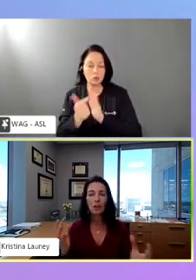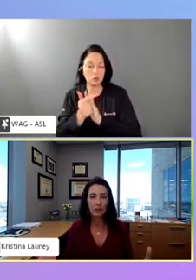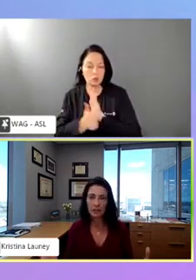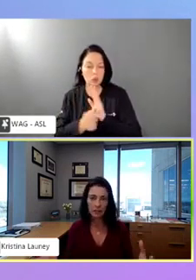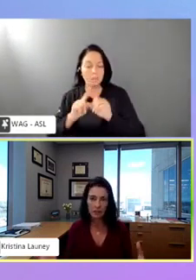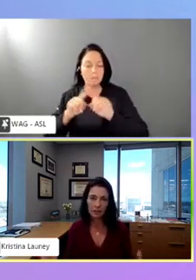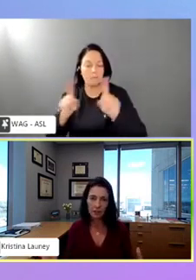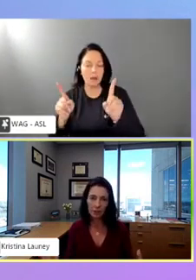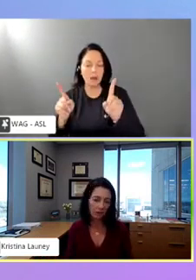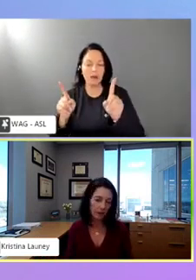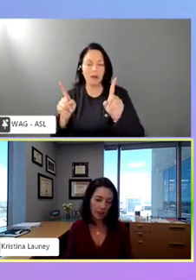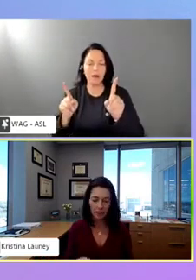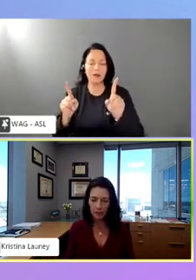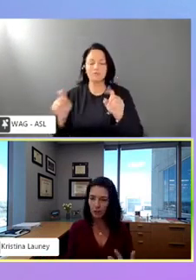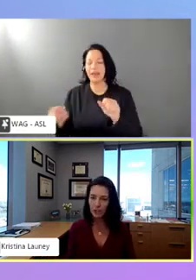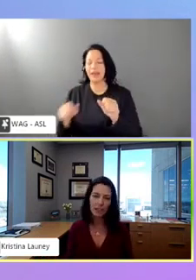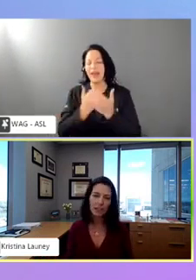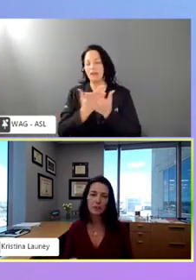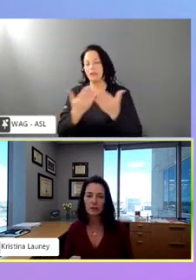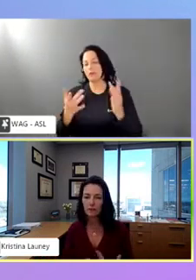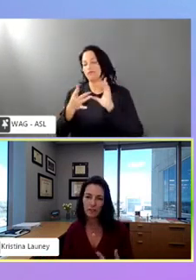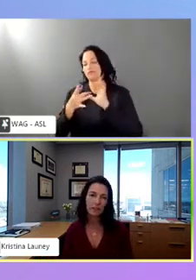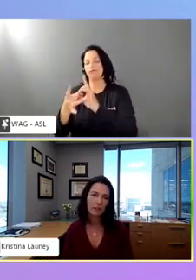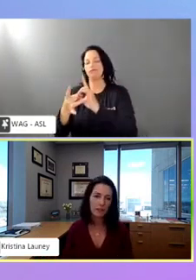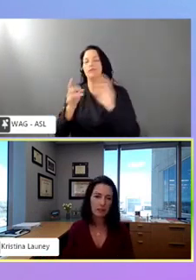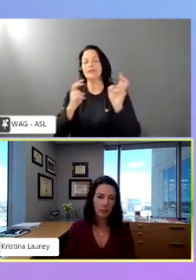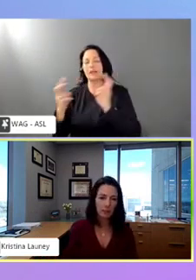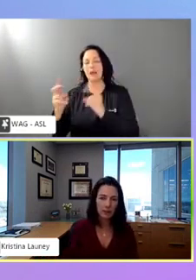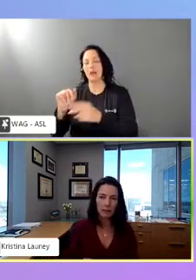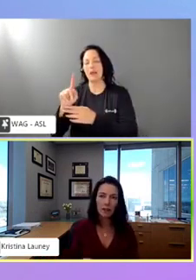lawsuit numbers on Are bases here mike talking about this